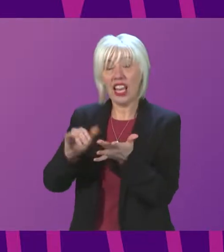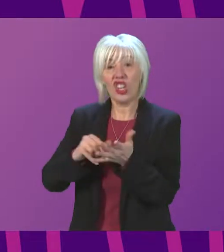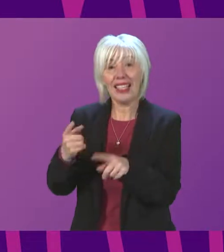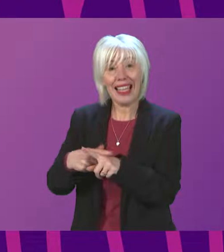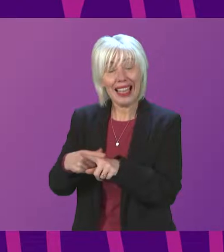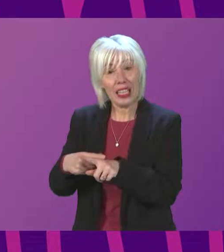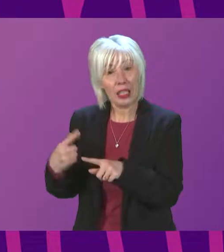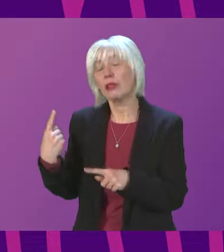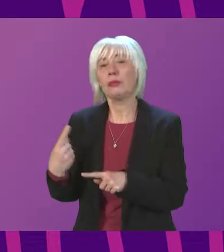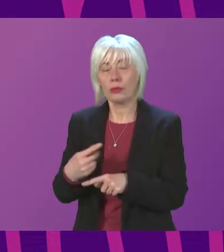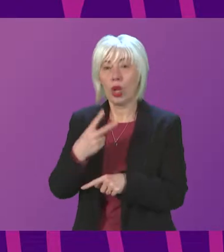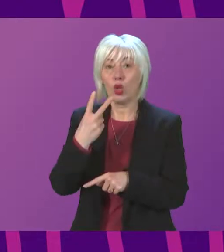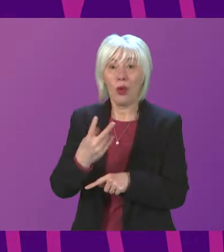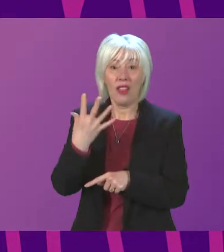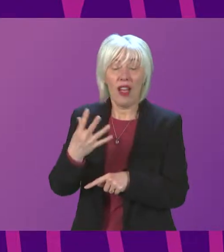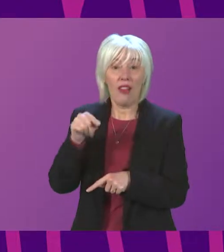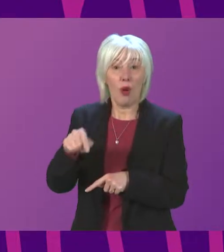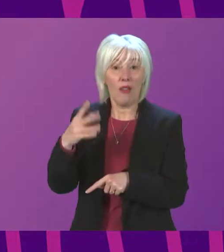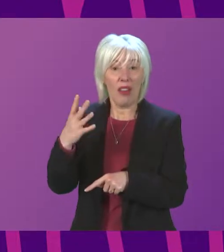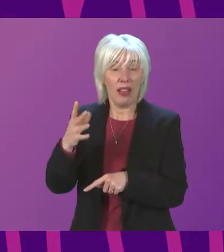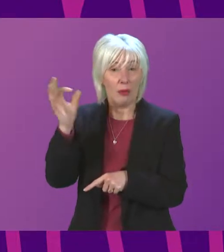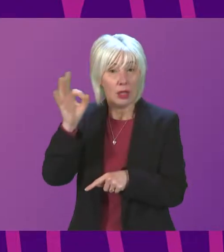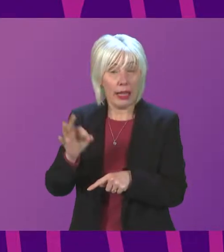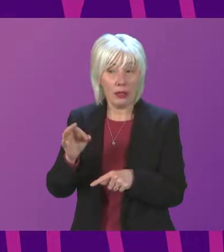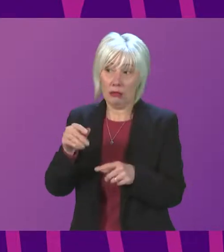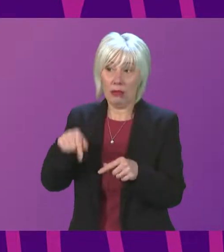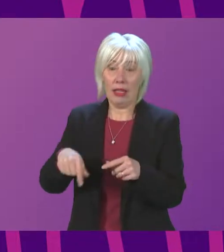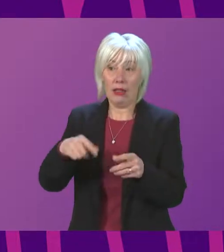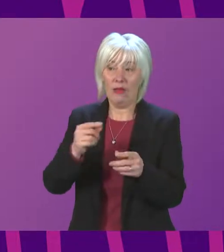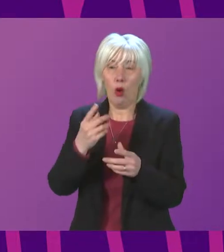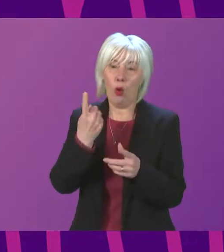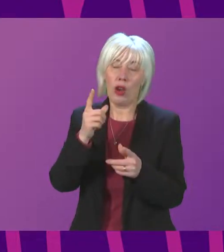equivalents per 100,000 people here in comparison with just 21.4 in England.